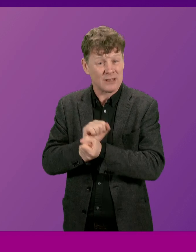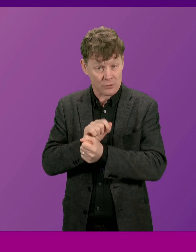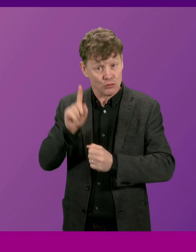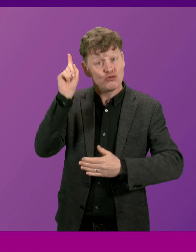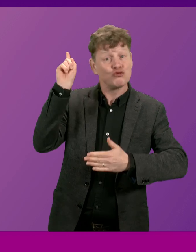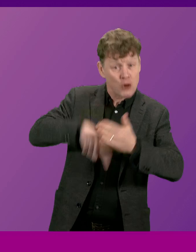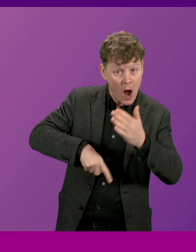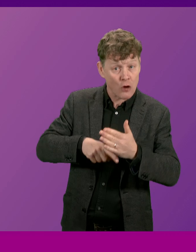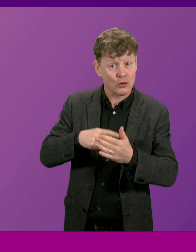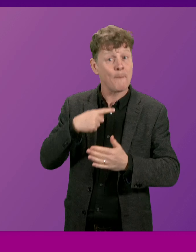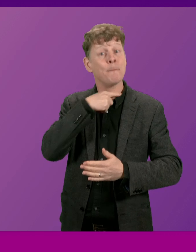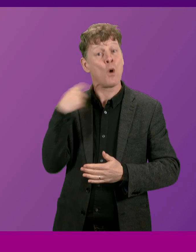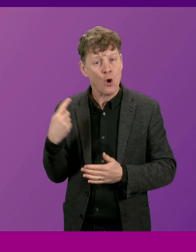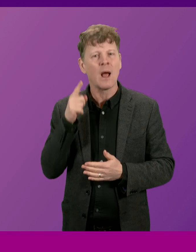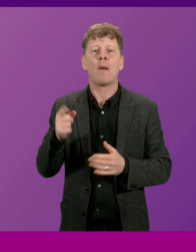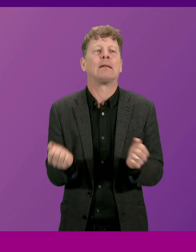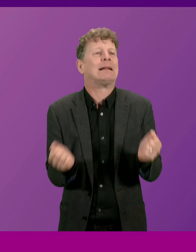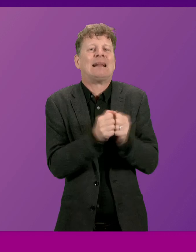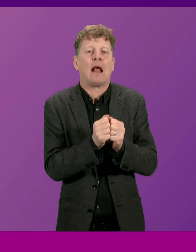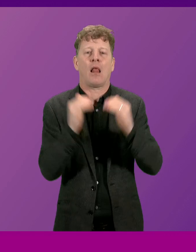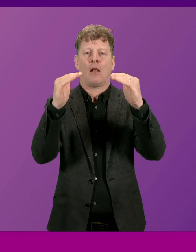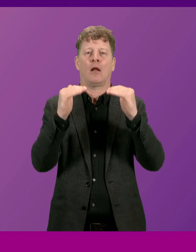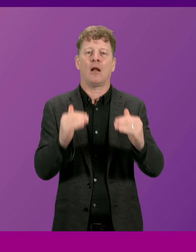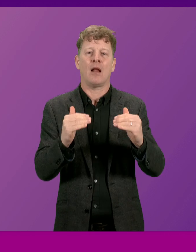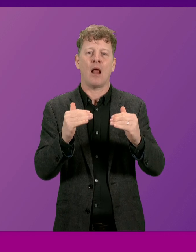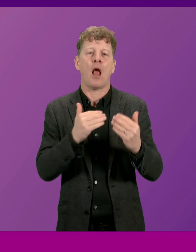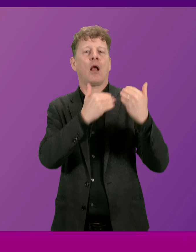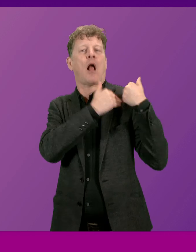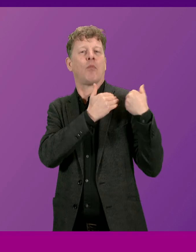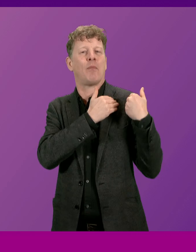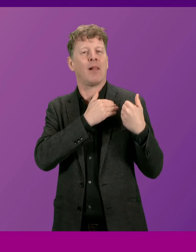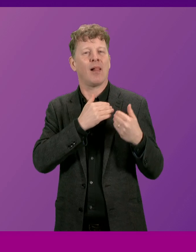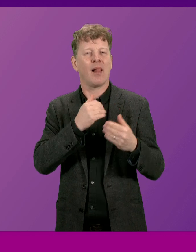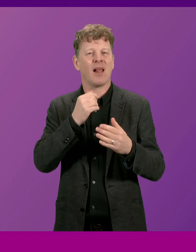in a plea deal, he admitted to a lesser charge of culpable homicide. Keith’s widow,